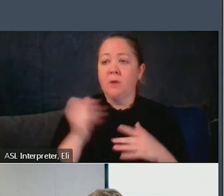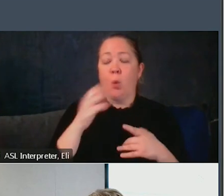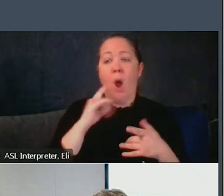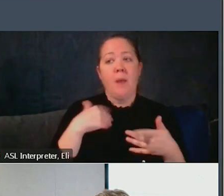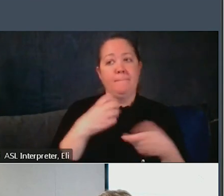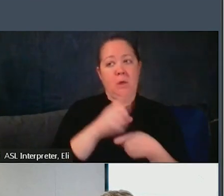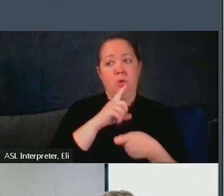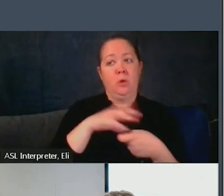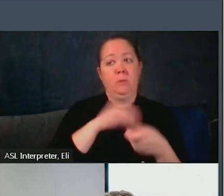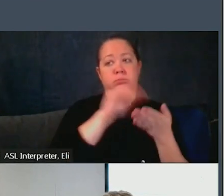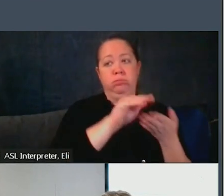Thank you.